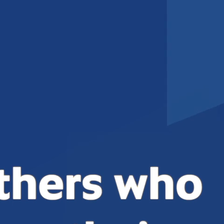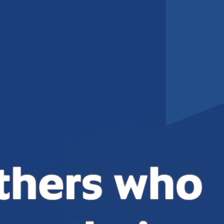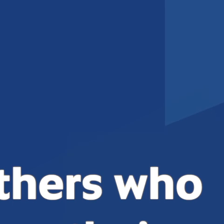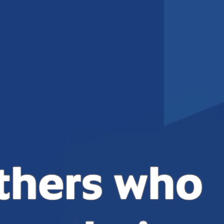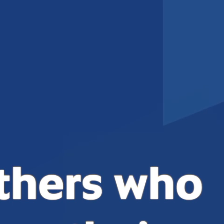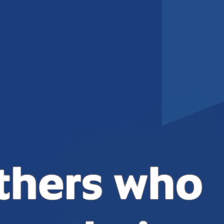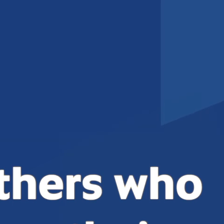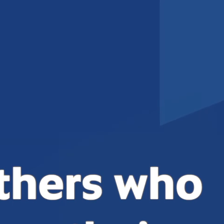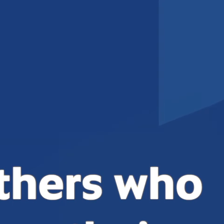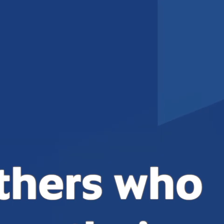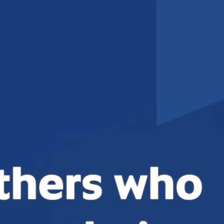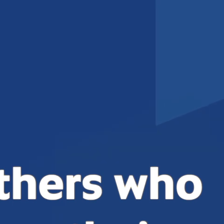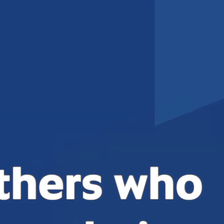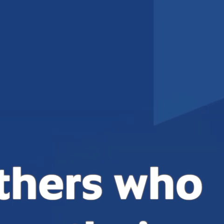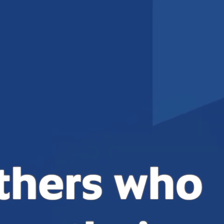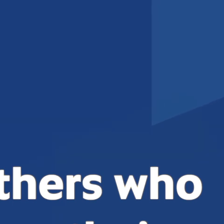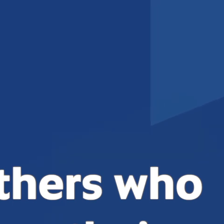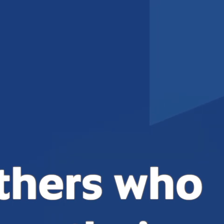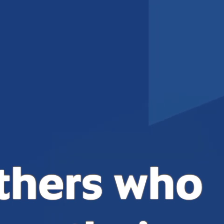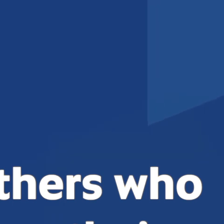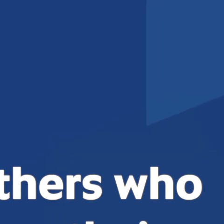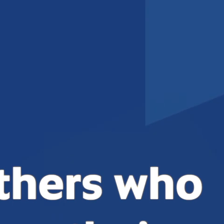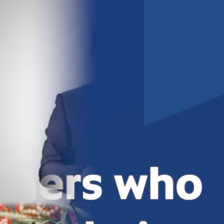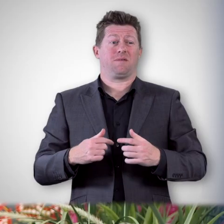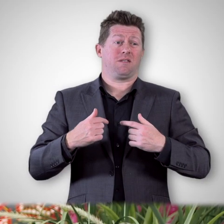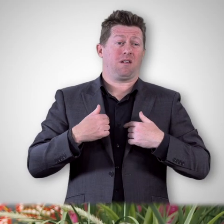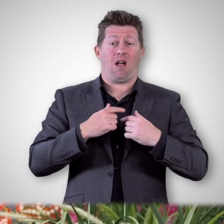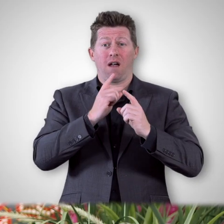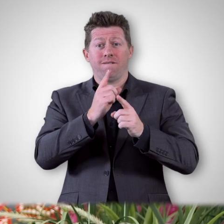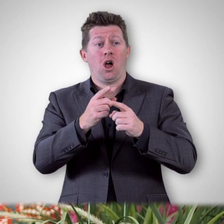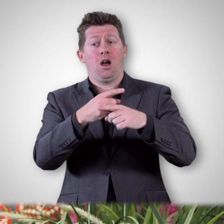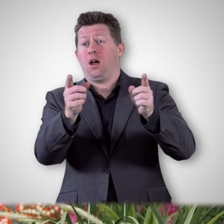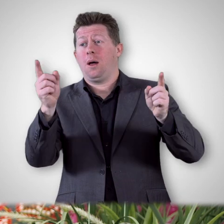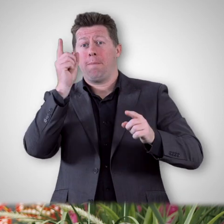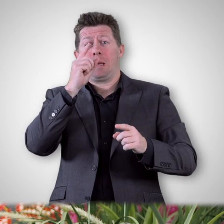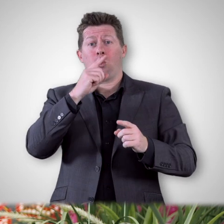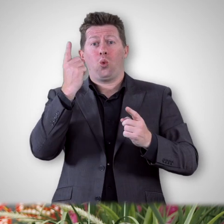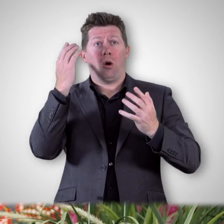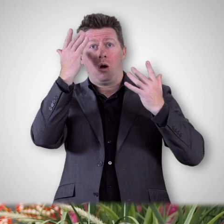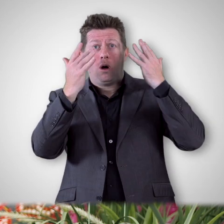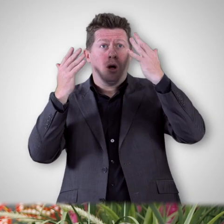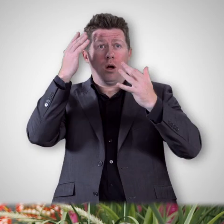redesigning their course using a UDL approach? The advice that I would give others thinking about